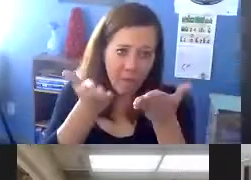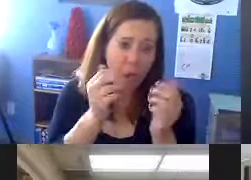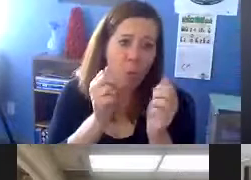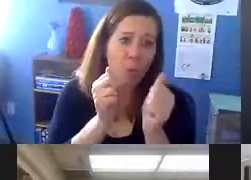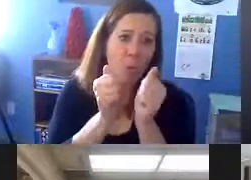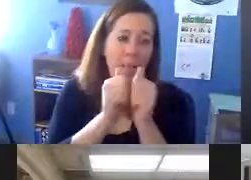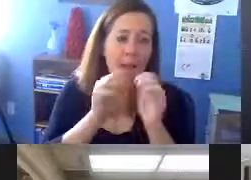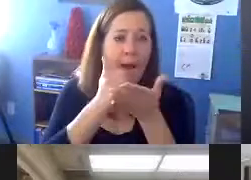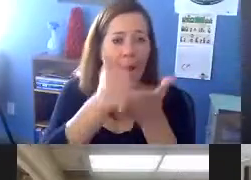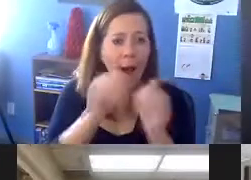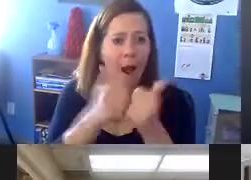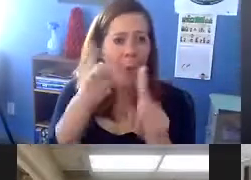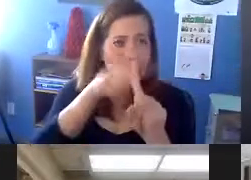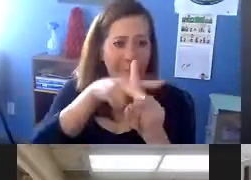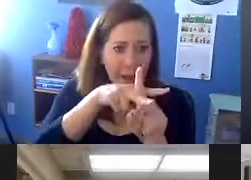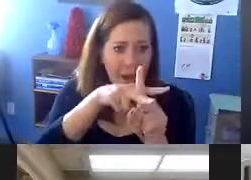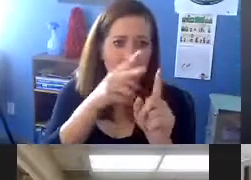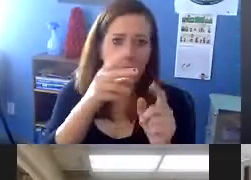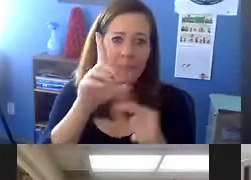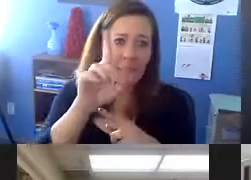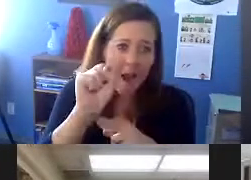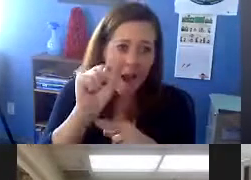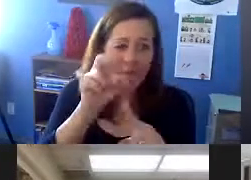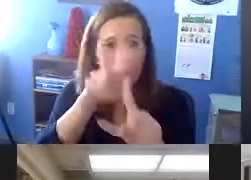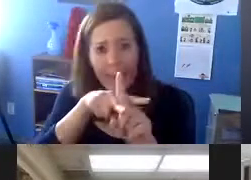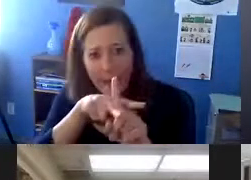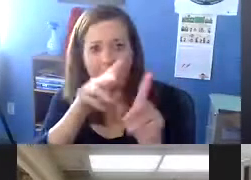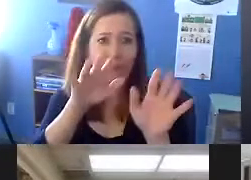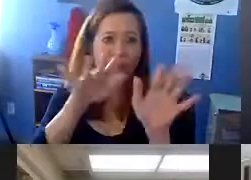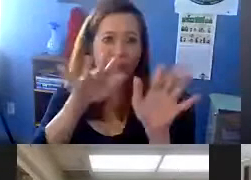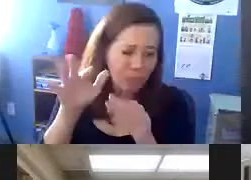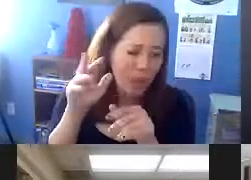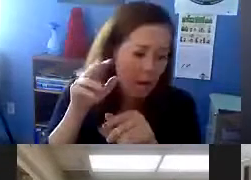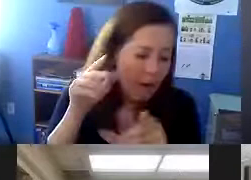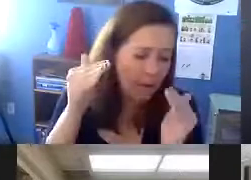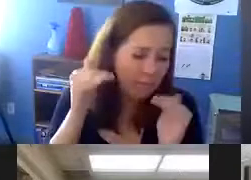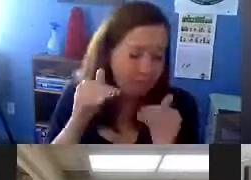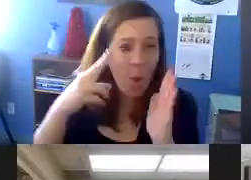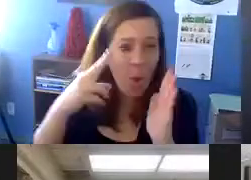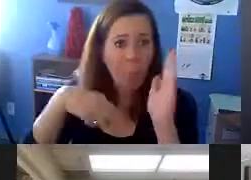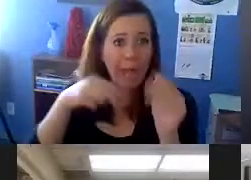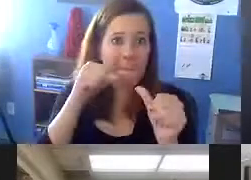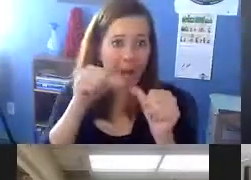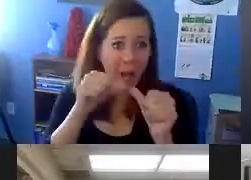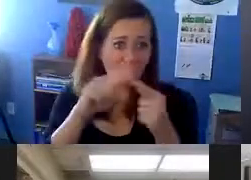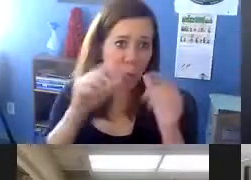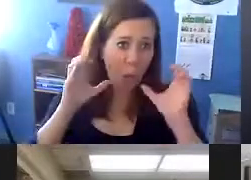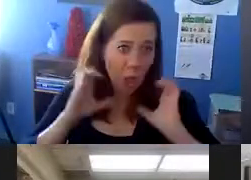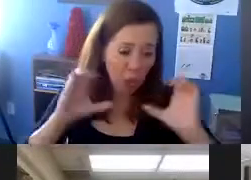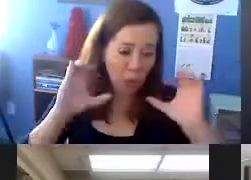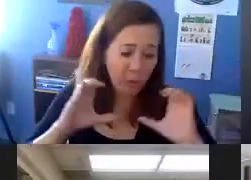how to apply for DES (Department of Economics Security), read mails to clients,